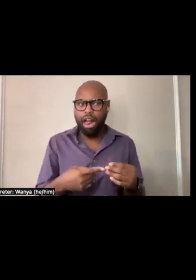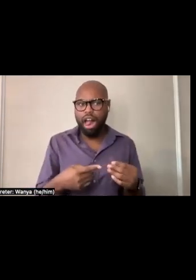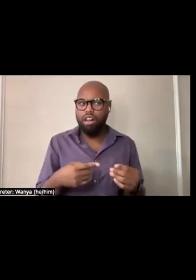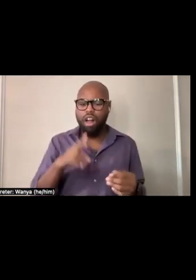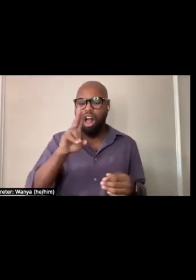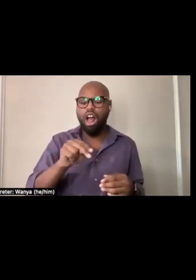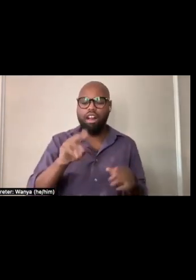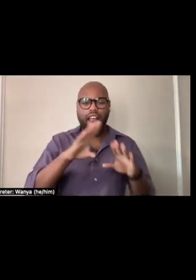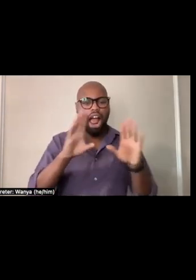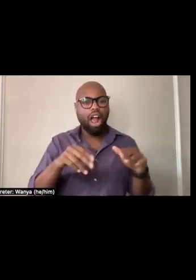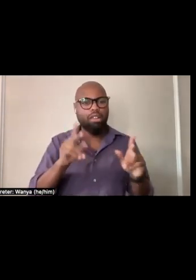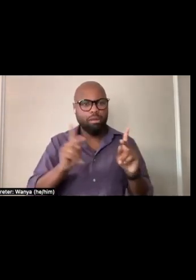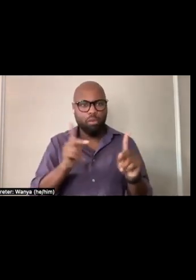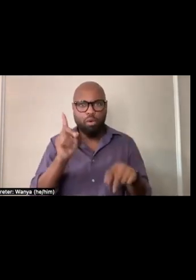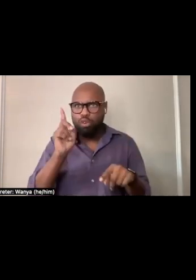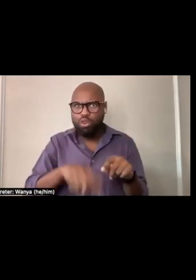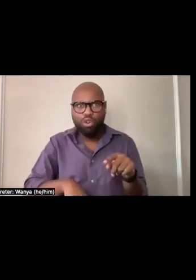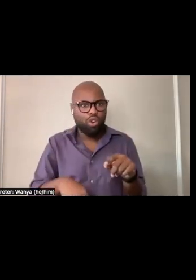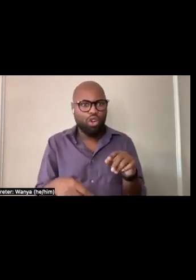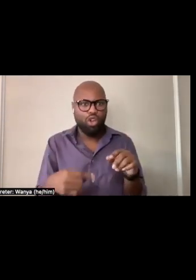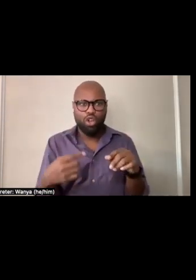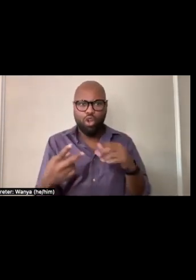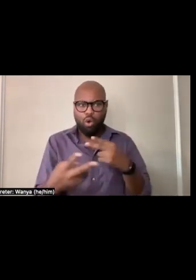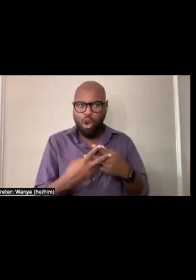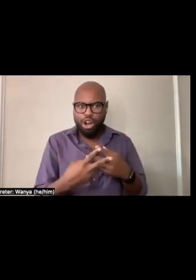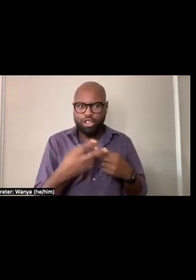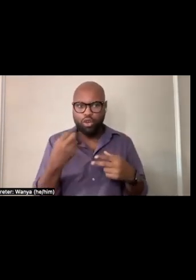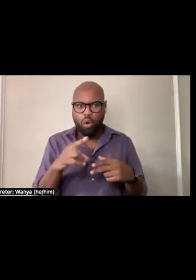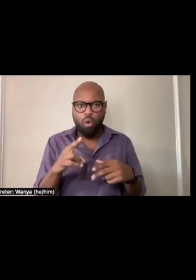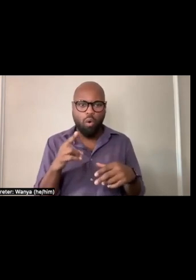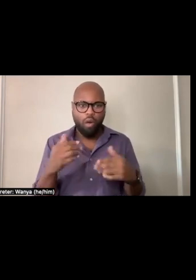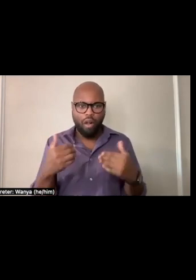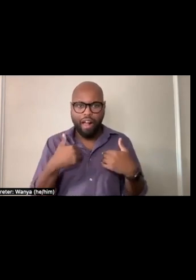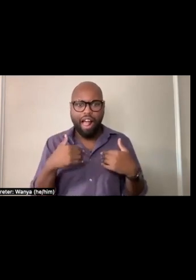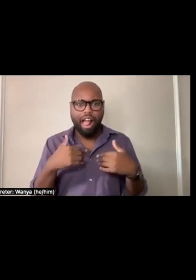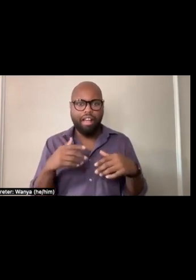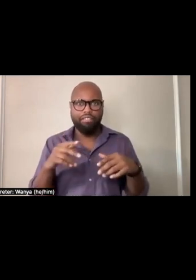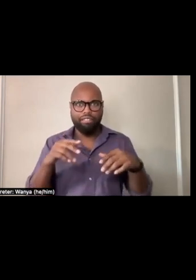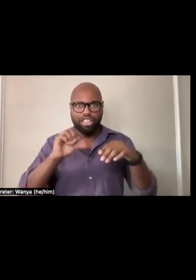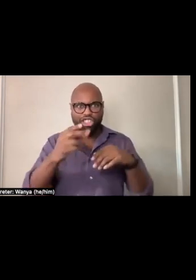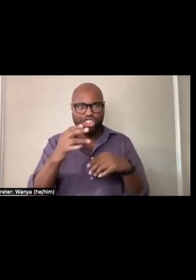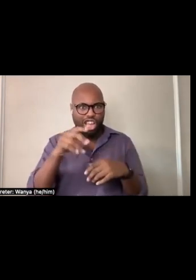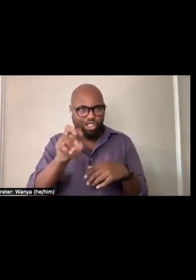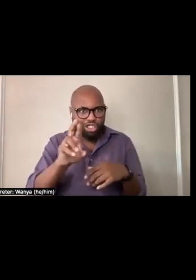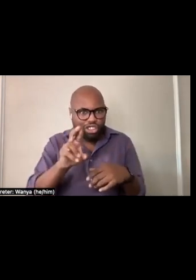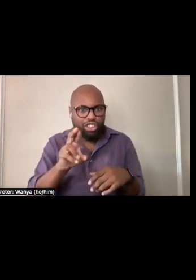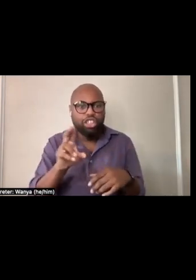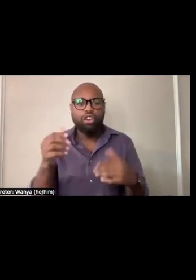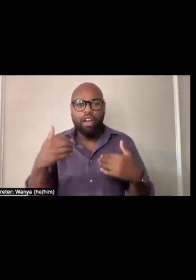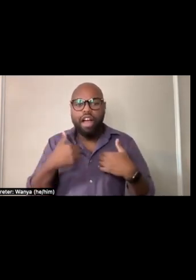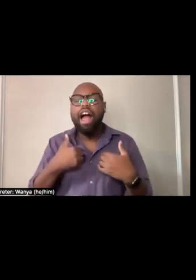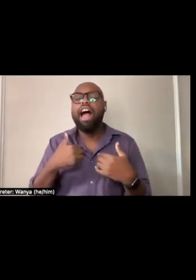quarantine or shelter in place. So using the federal COVID Relief Funding. The county of Alameda,